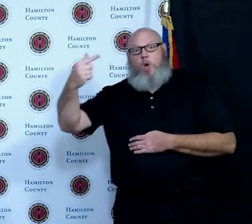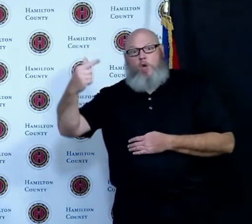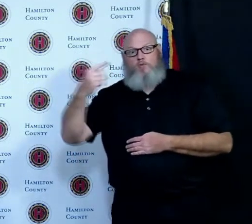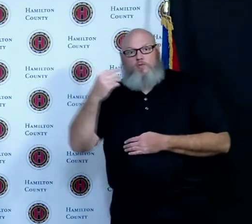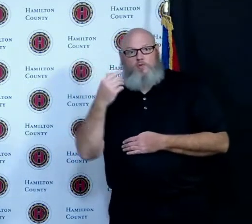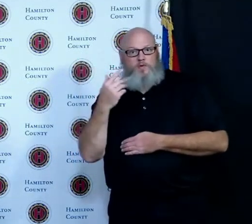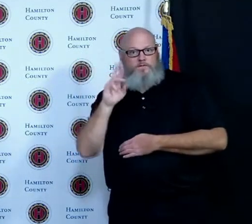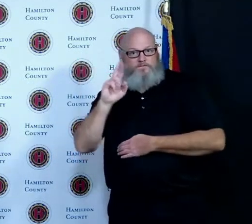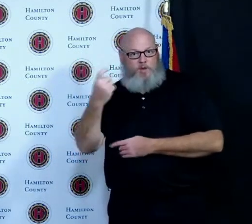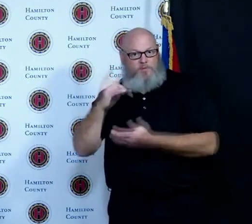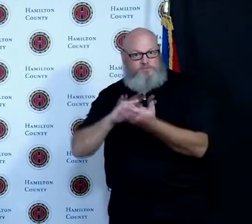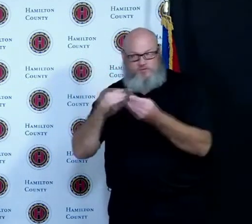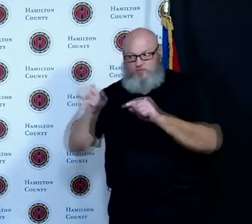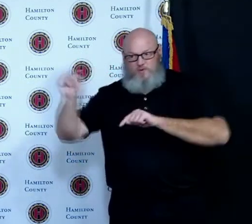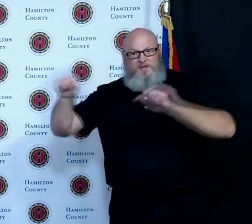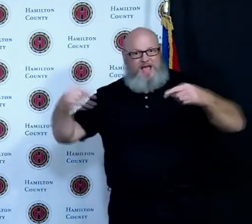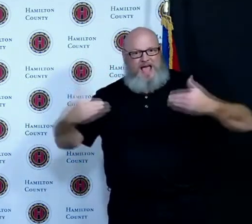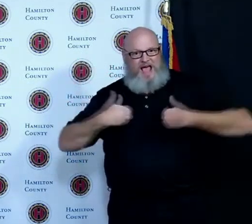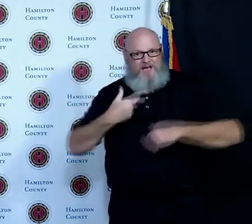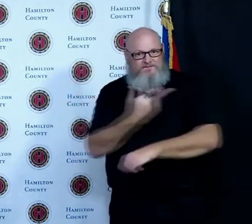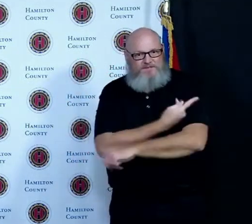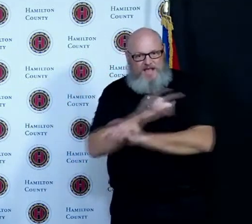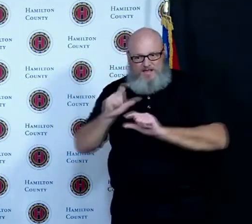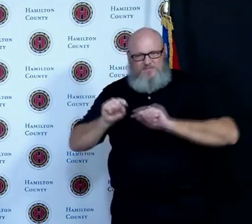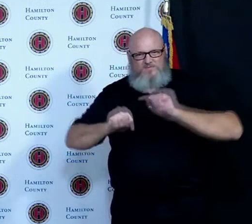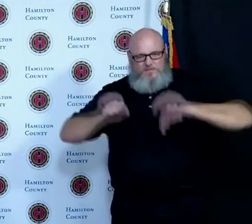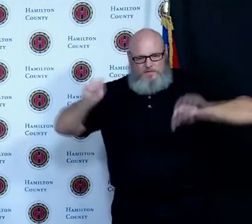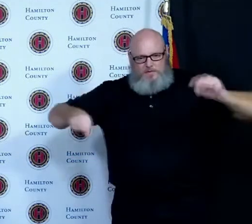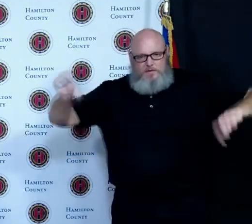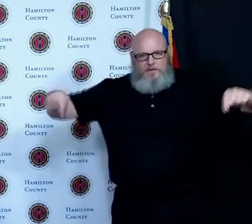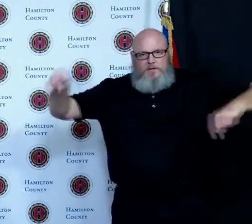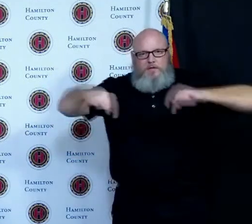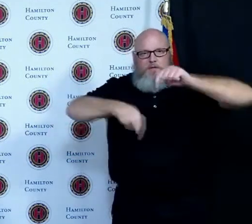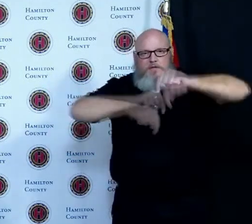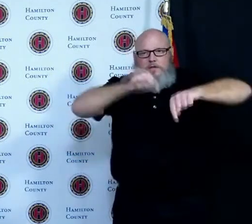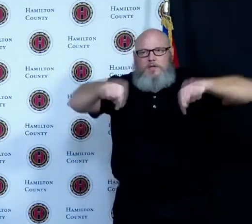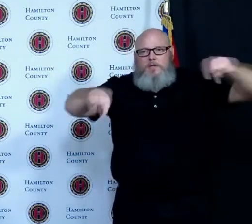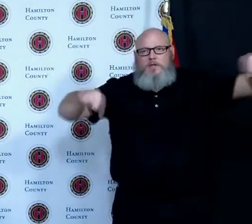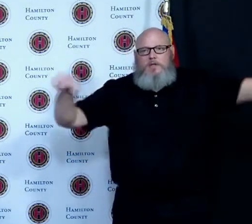for myself and the other health departments here and the control that I have is truly within those